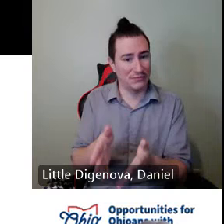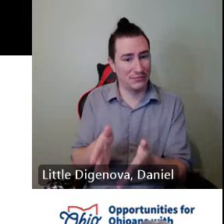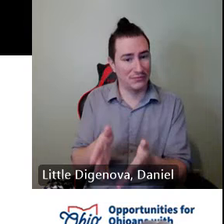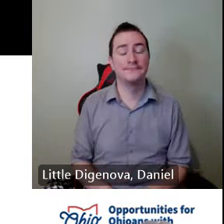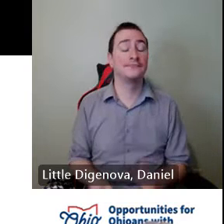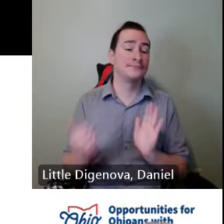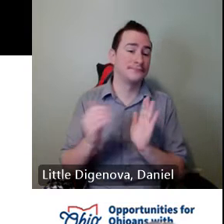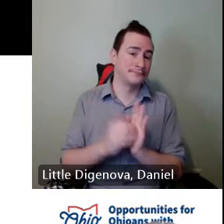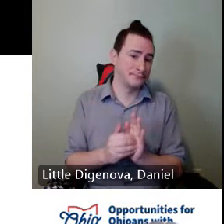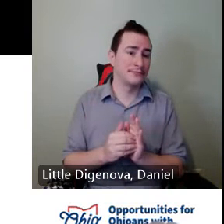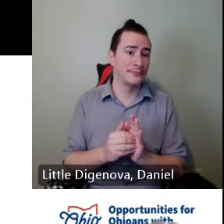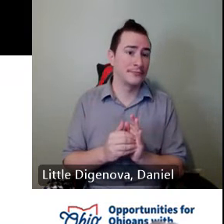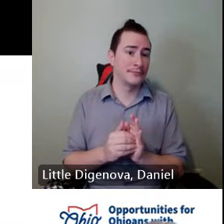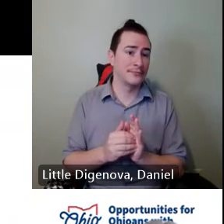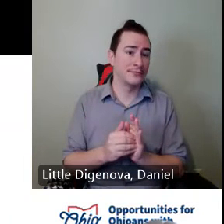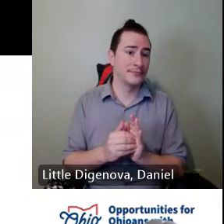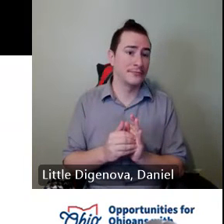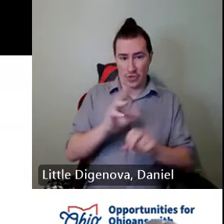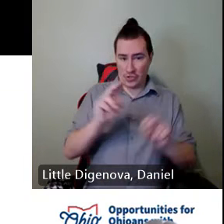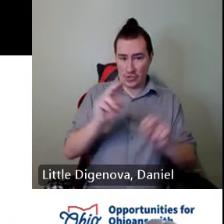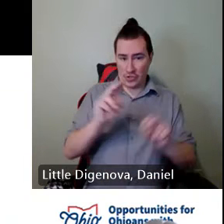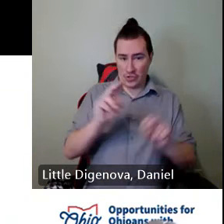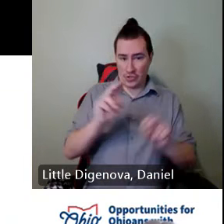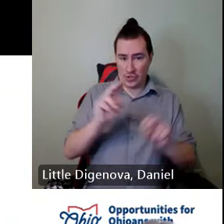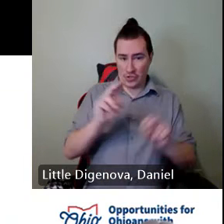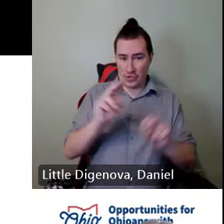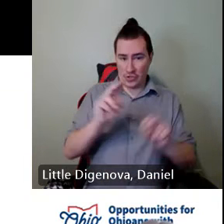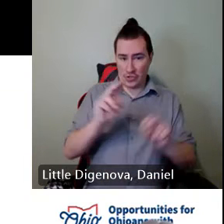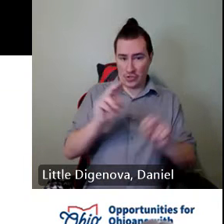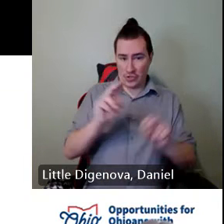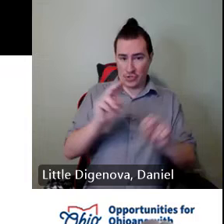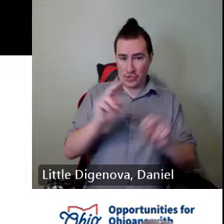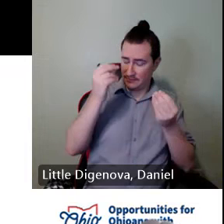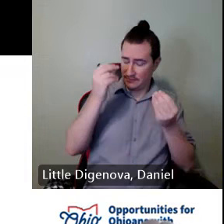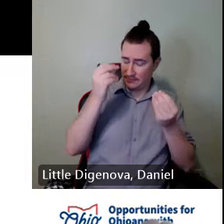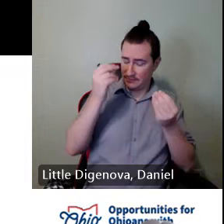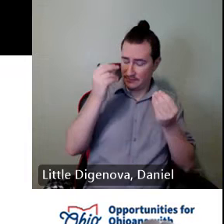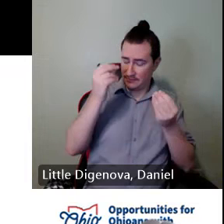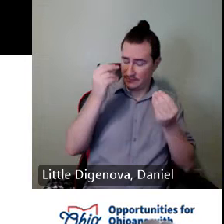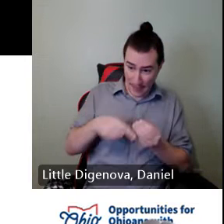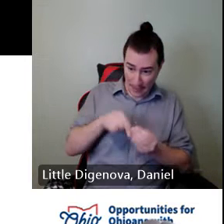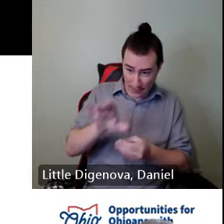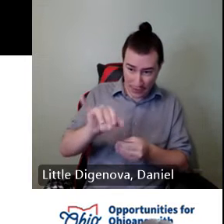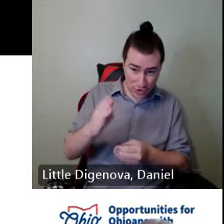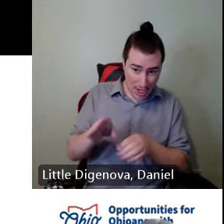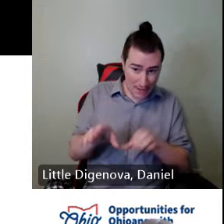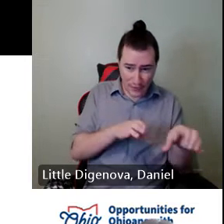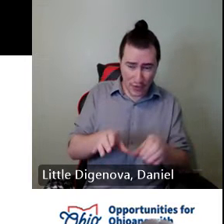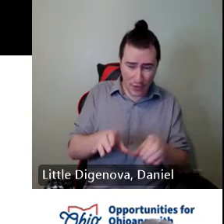conversation about the job, and what you're noticing in low performance, and simply ask how you can help, and then listen to that